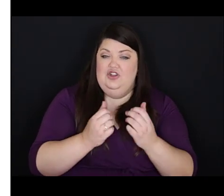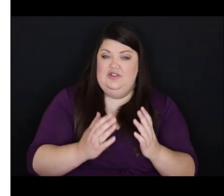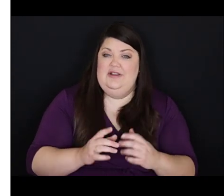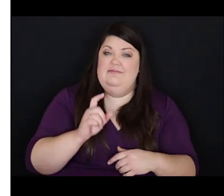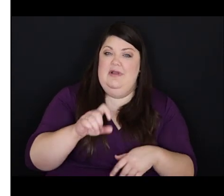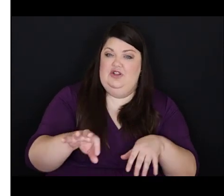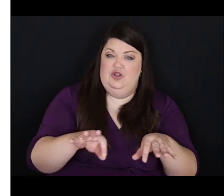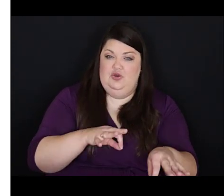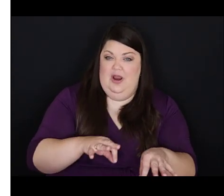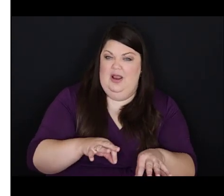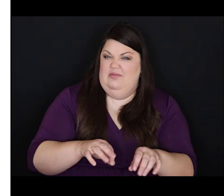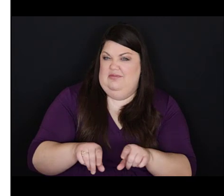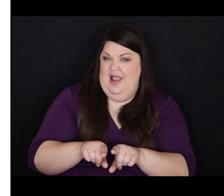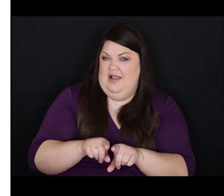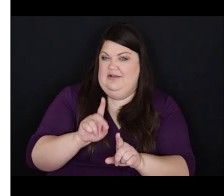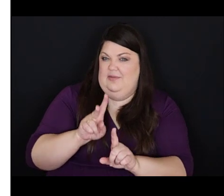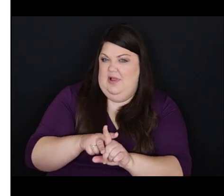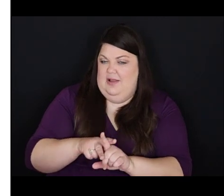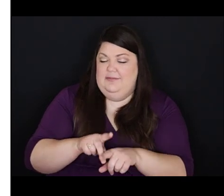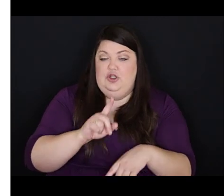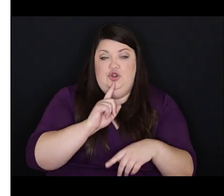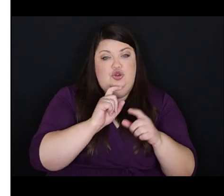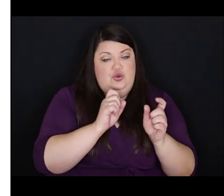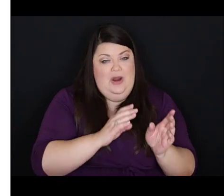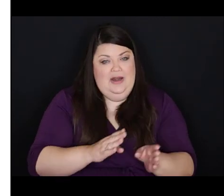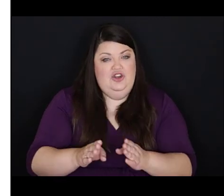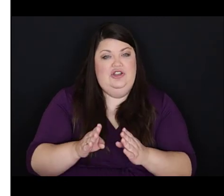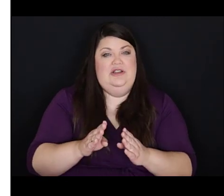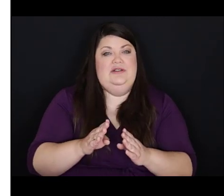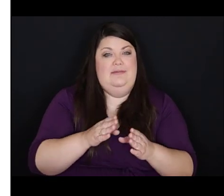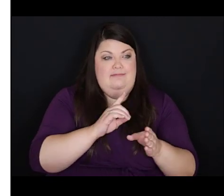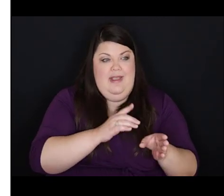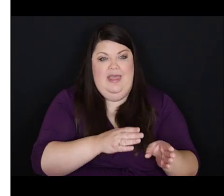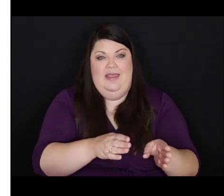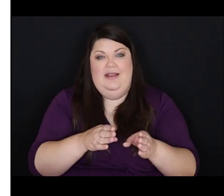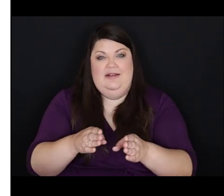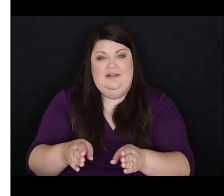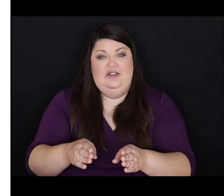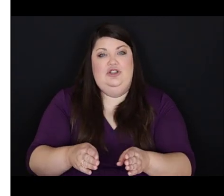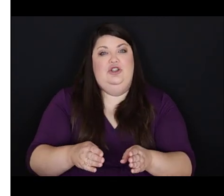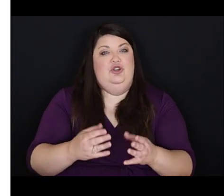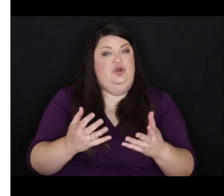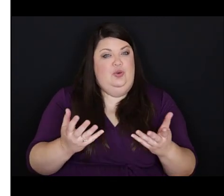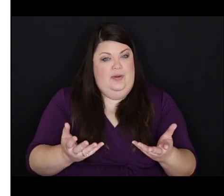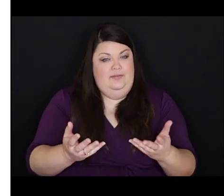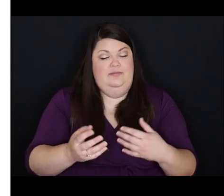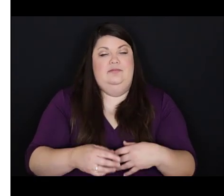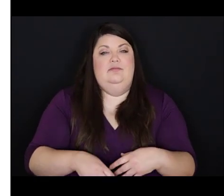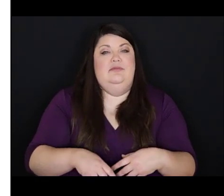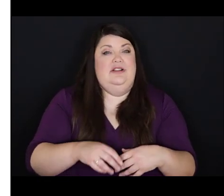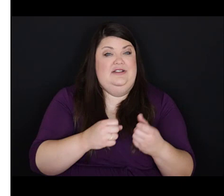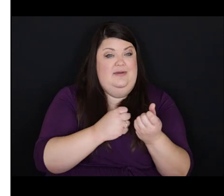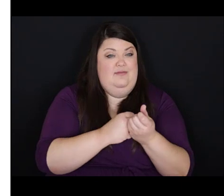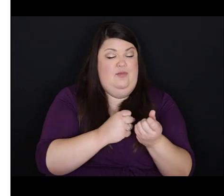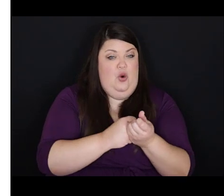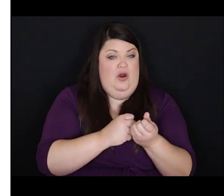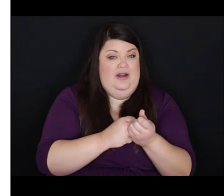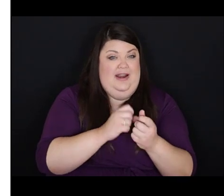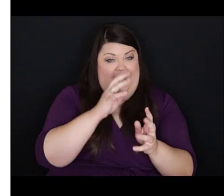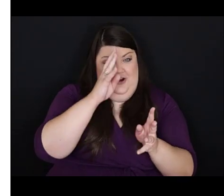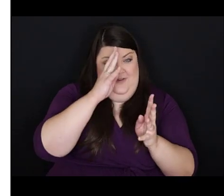strategies or methods to 1) Support innovation and expansion activities,